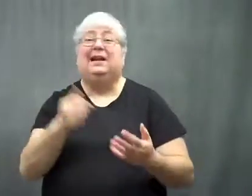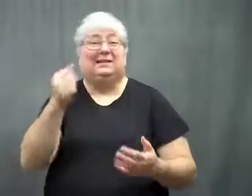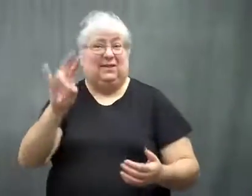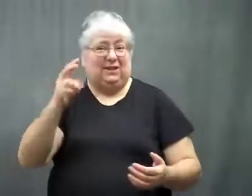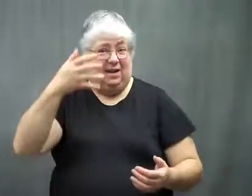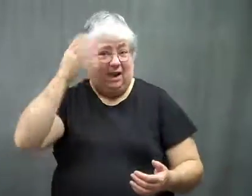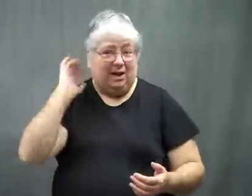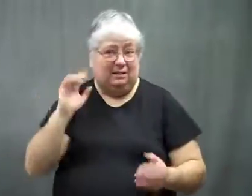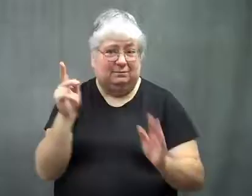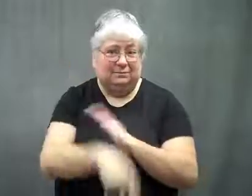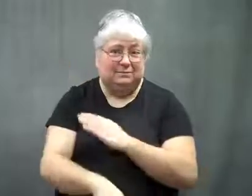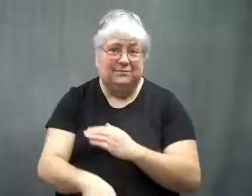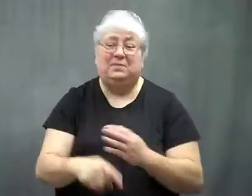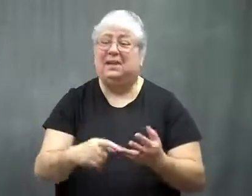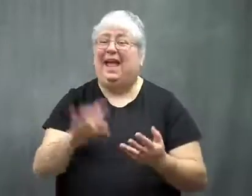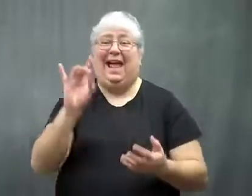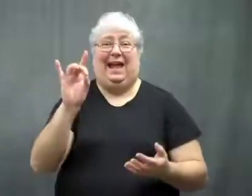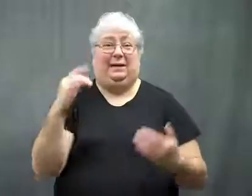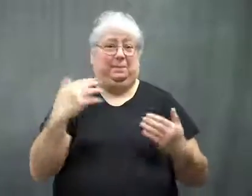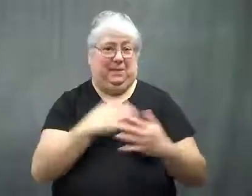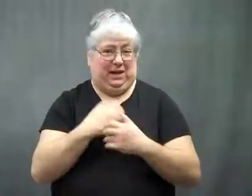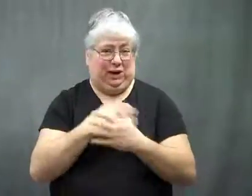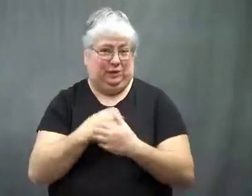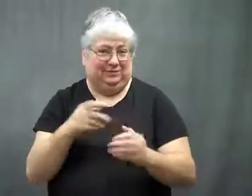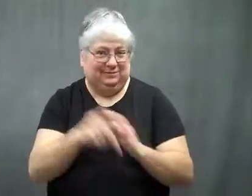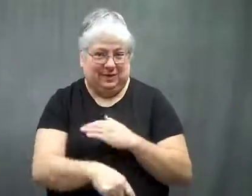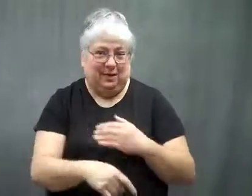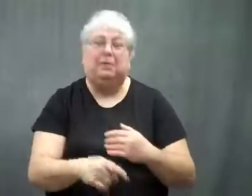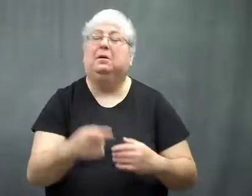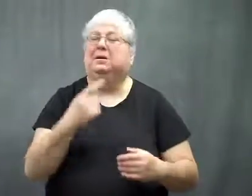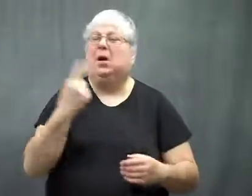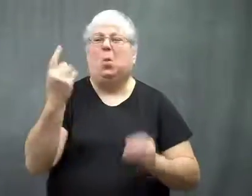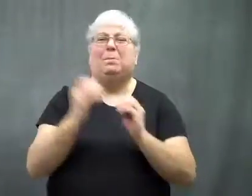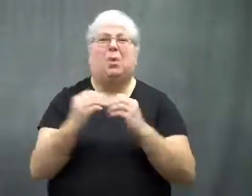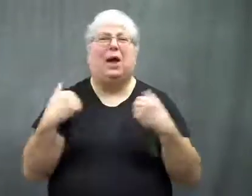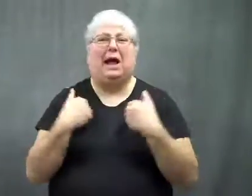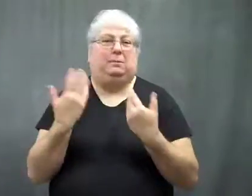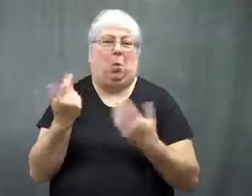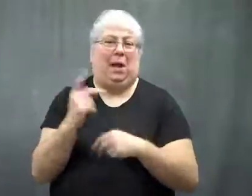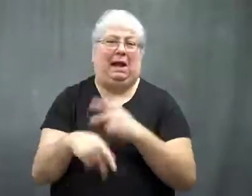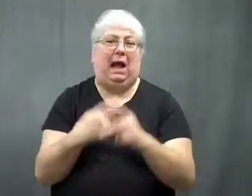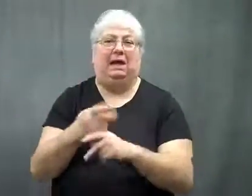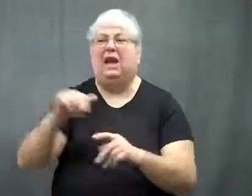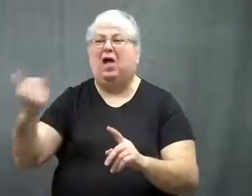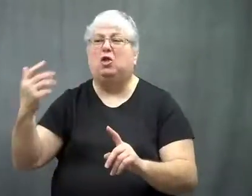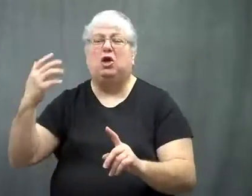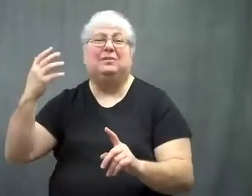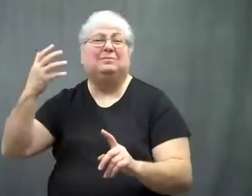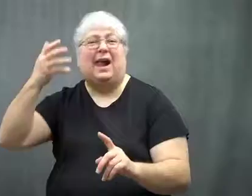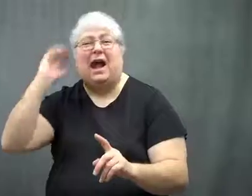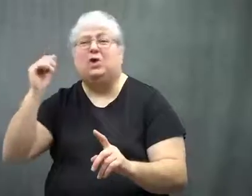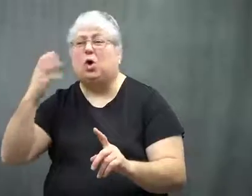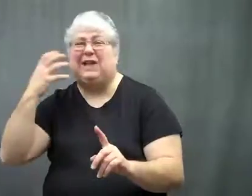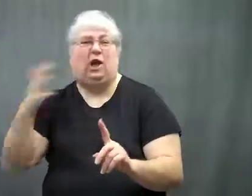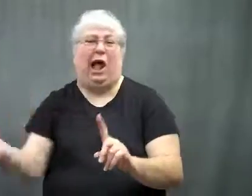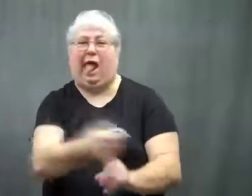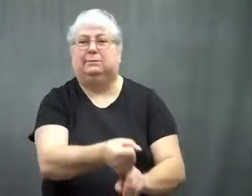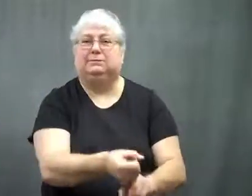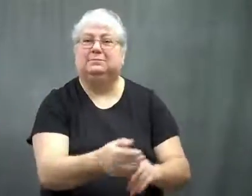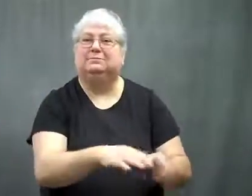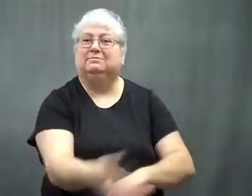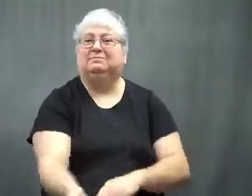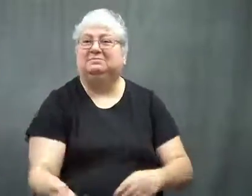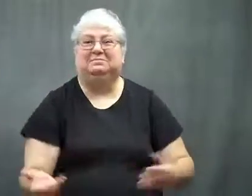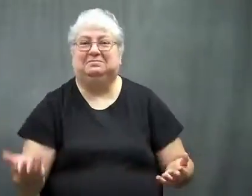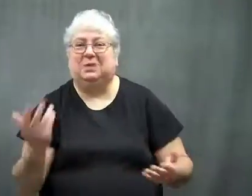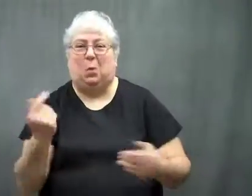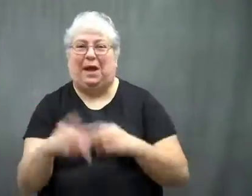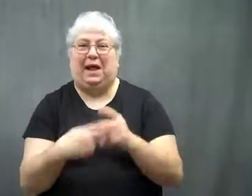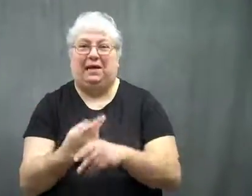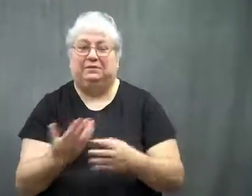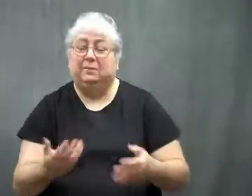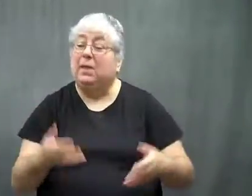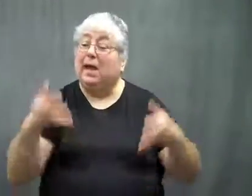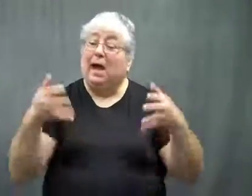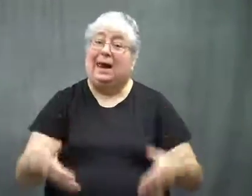17 lions were killed, and eight bears were also killed.